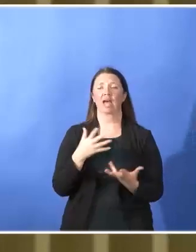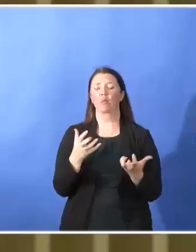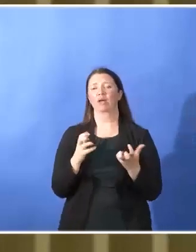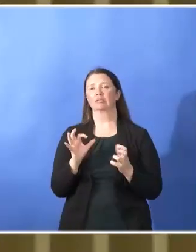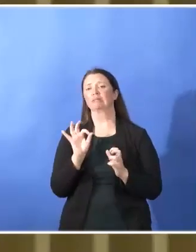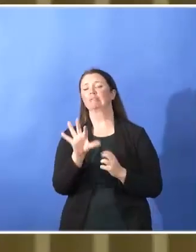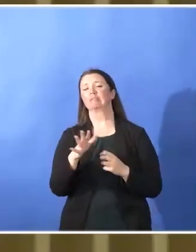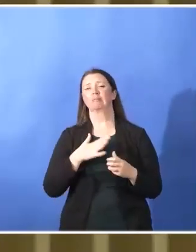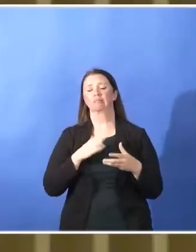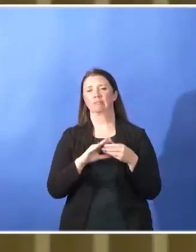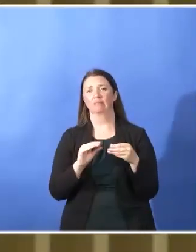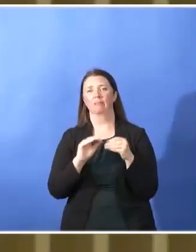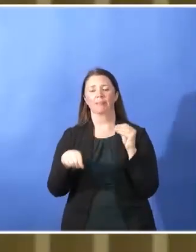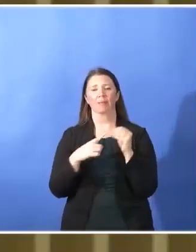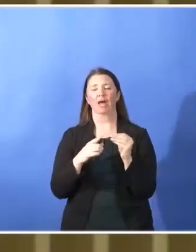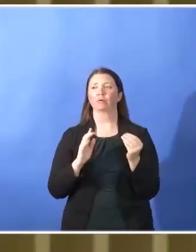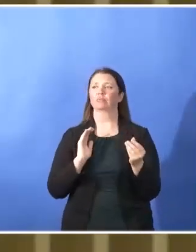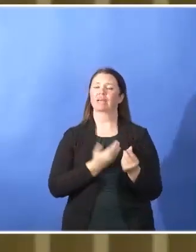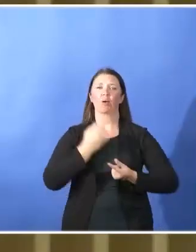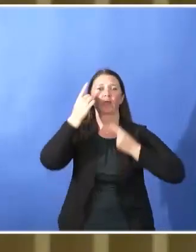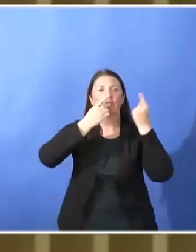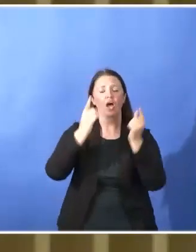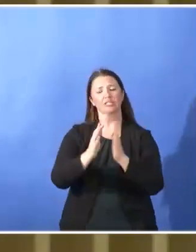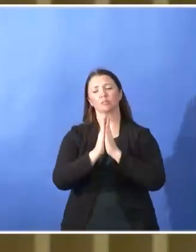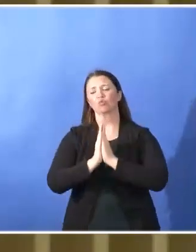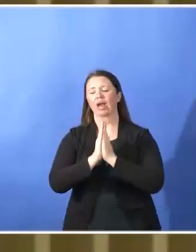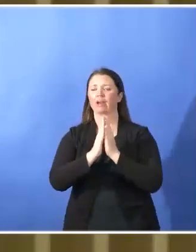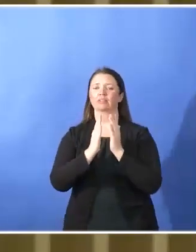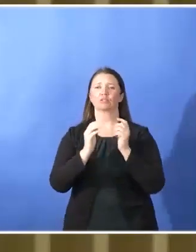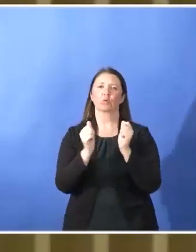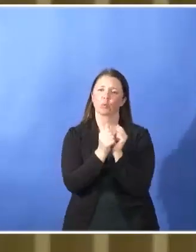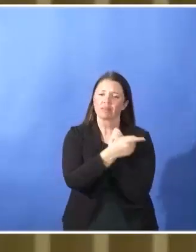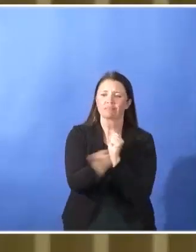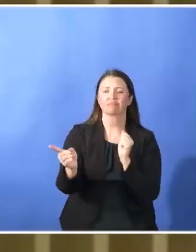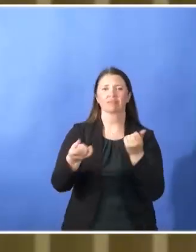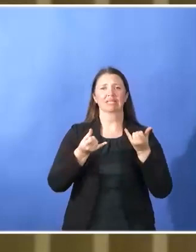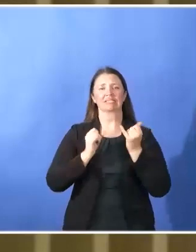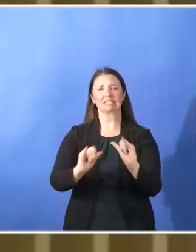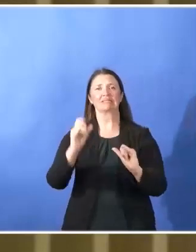THOUGHTS AND PRAYERS FOR THOSE STILL IN HARM'S WAY IN SOUTHWEST FLORIDA. THERE IS A LOT OF RECOVERY